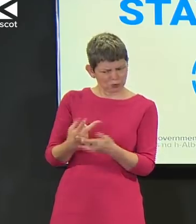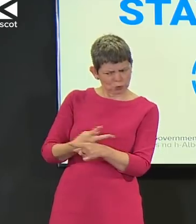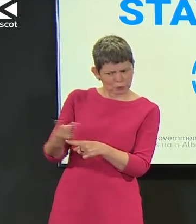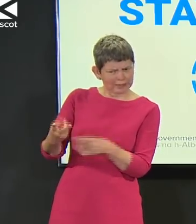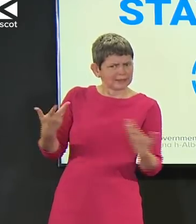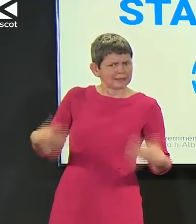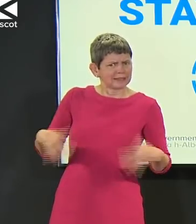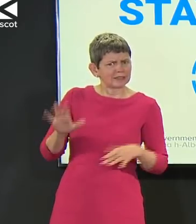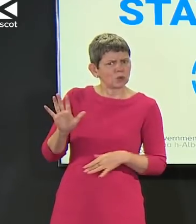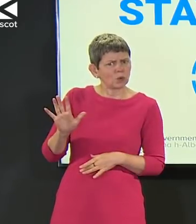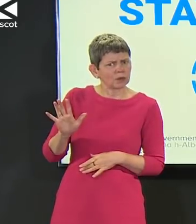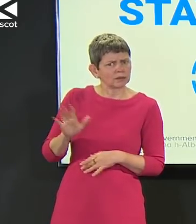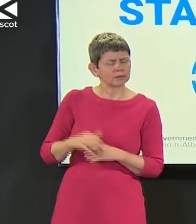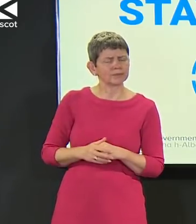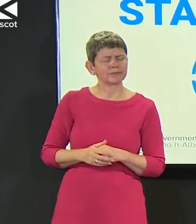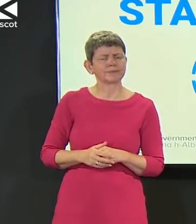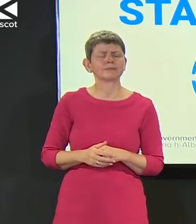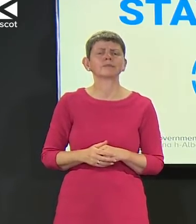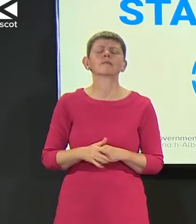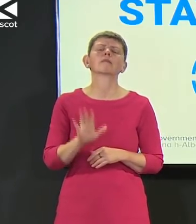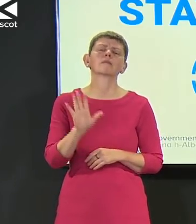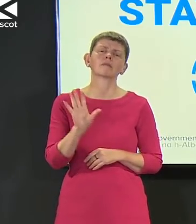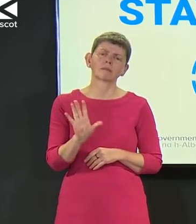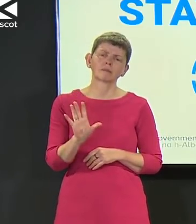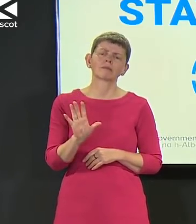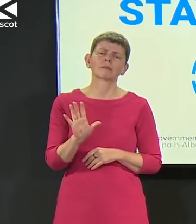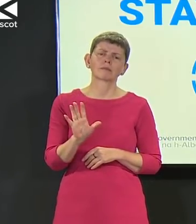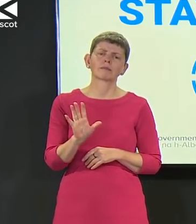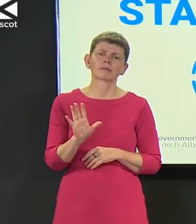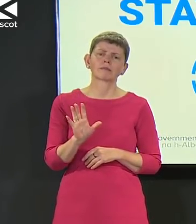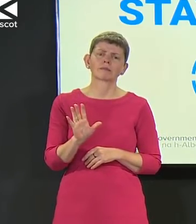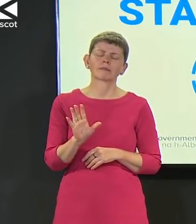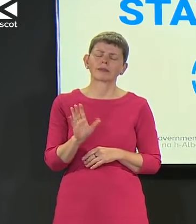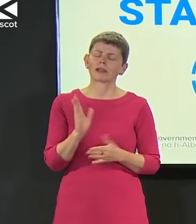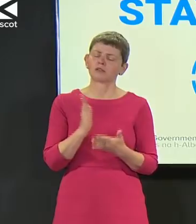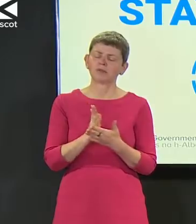you know you'll always find exceptions to this because this is such a difficult thing everybody's